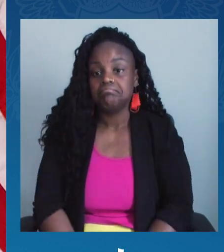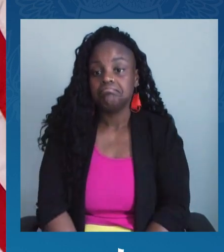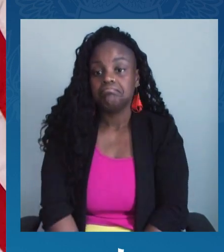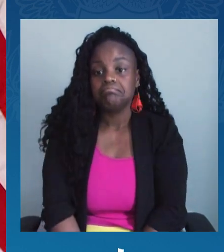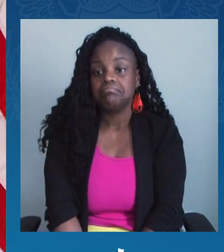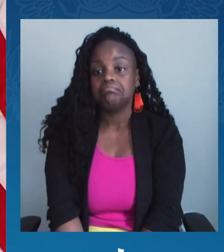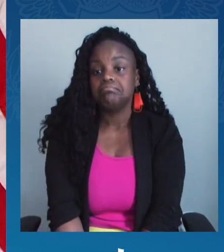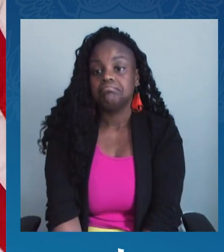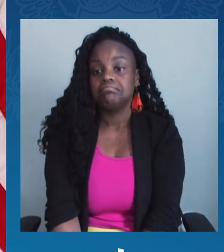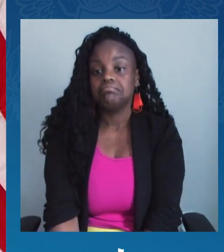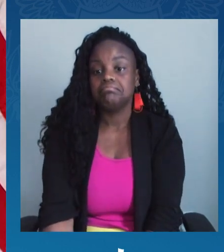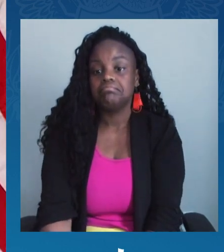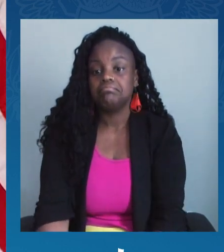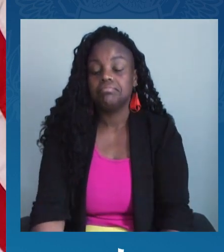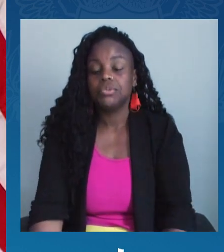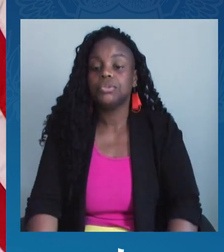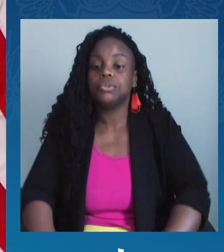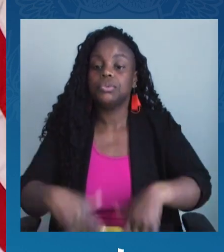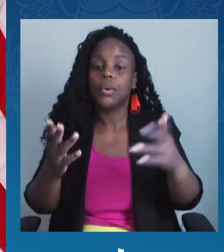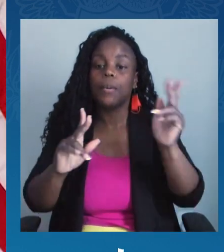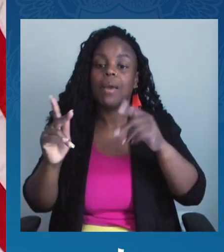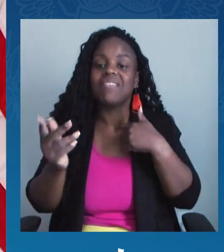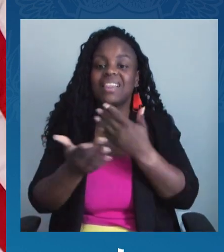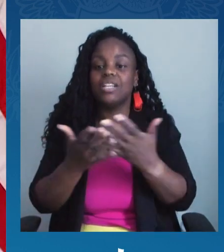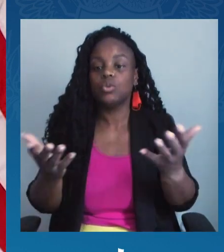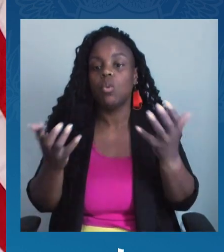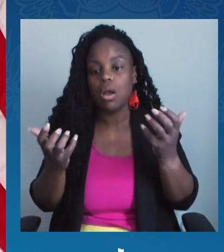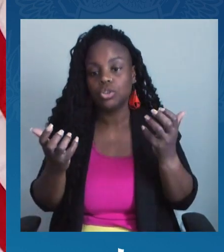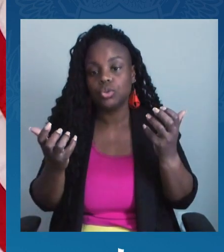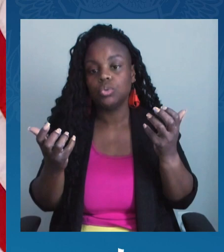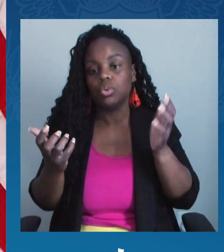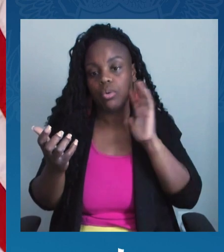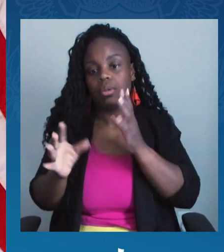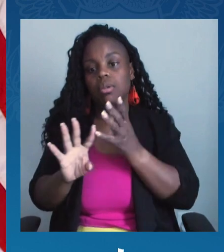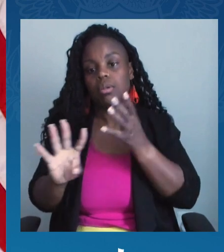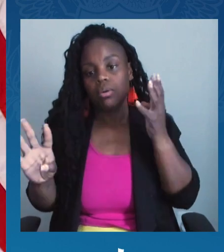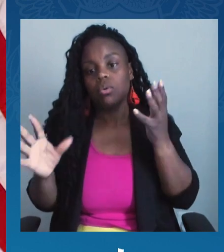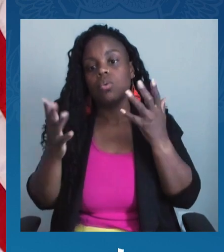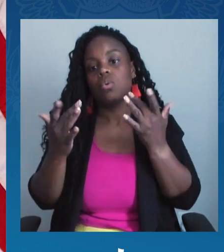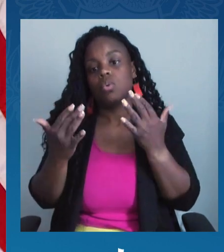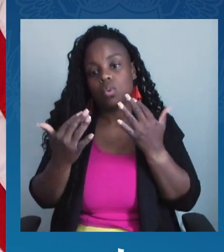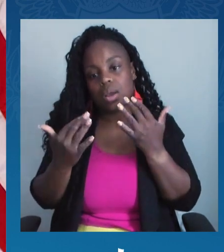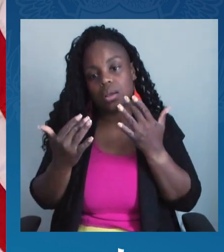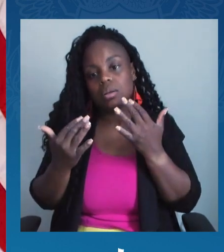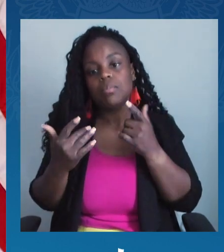People said, I'm going to stand in this line, but I want to see a black woman on the United States Supreme